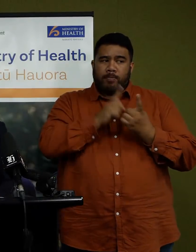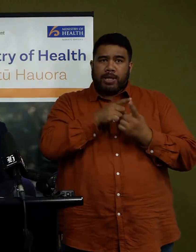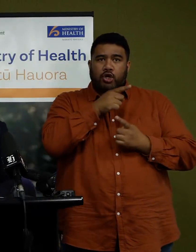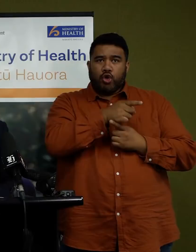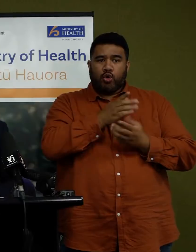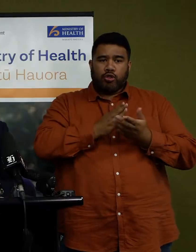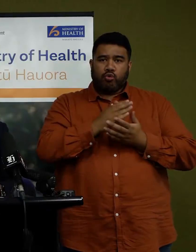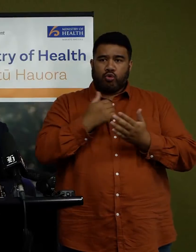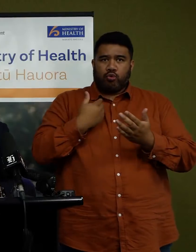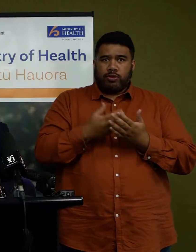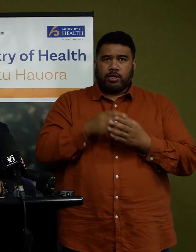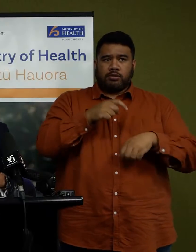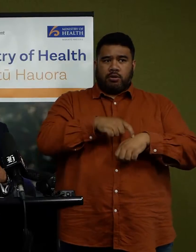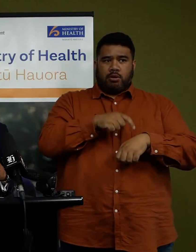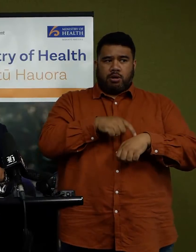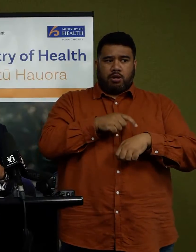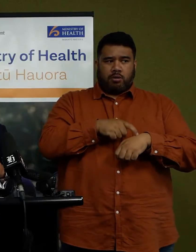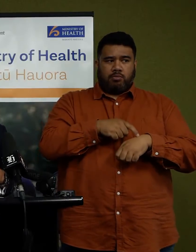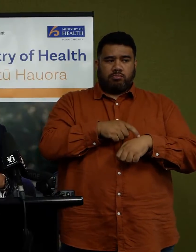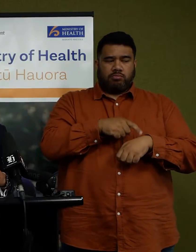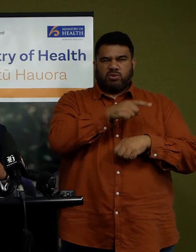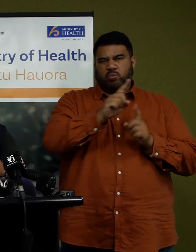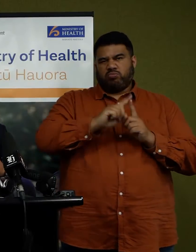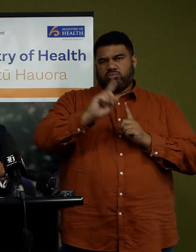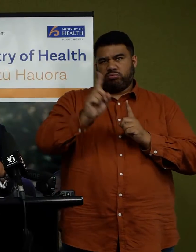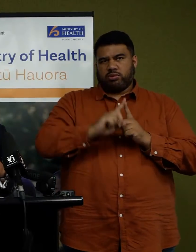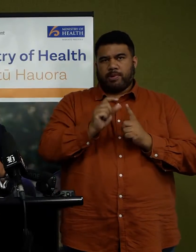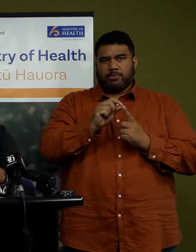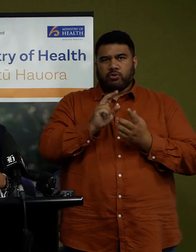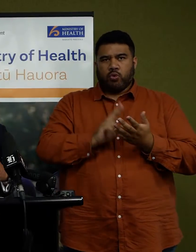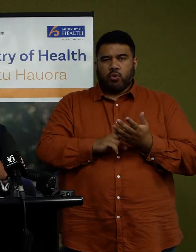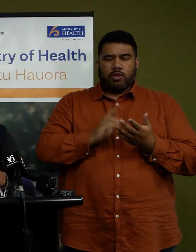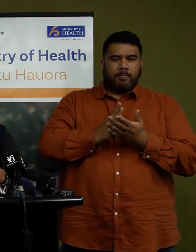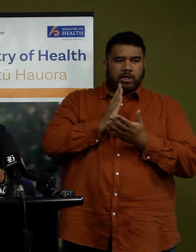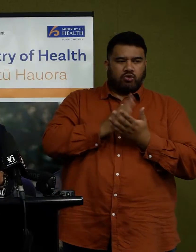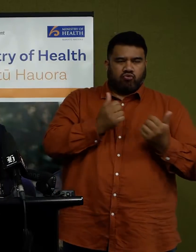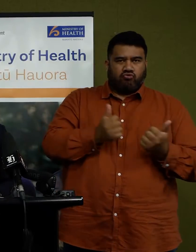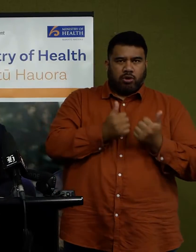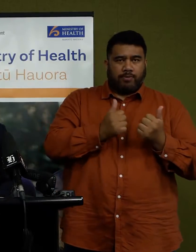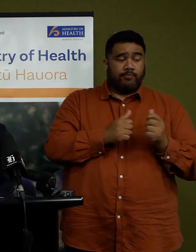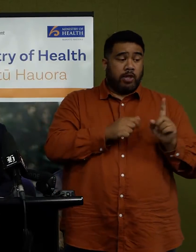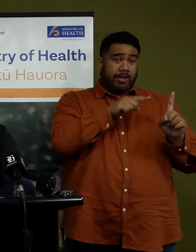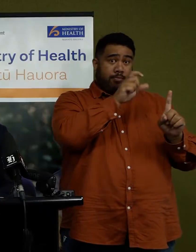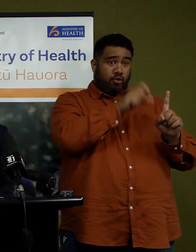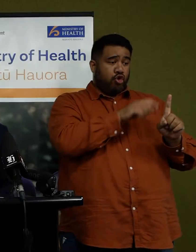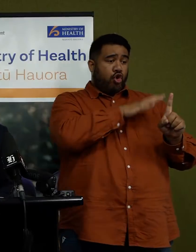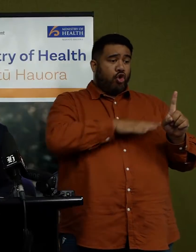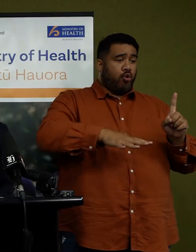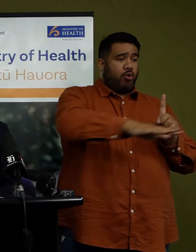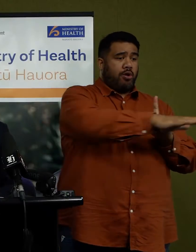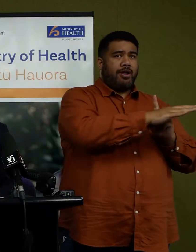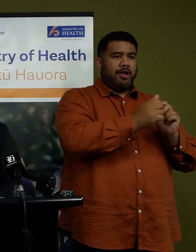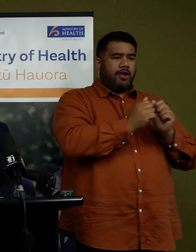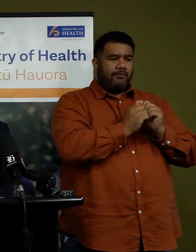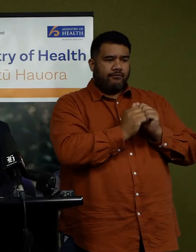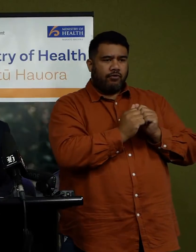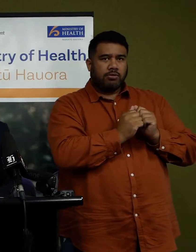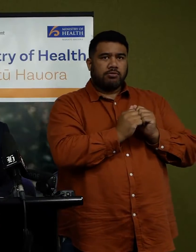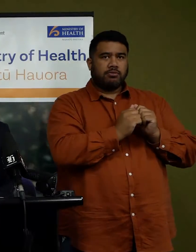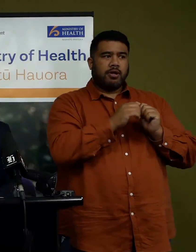What I should say is that the immediate circle of family and close friends, who have been followed up with public health